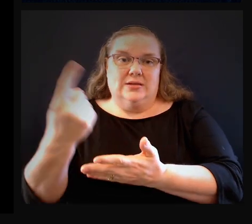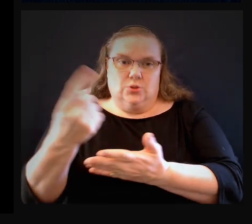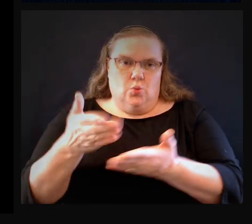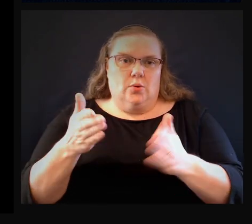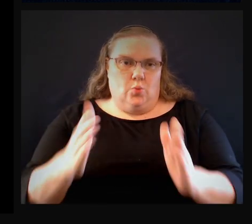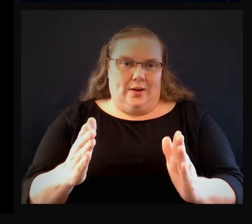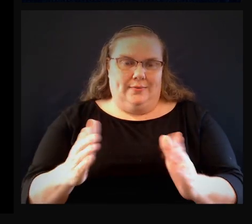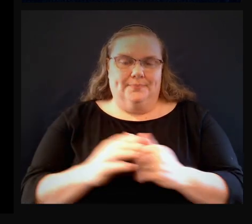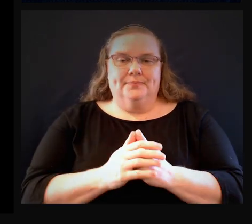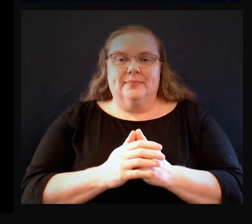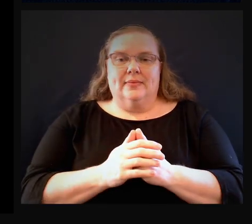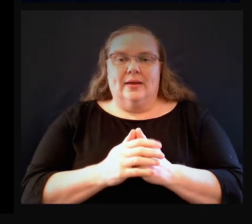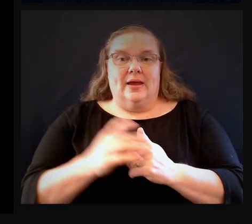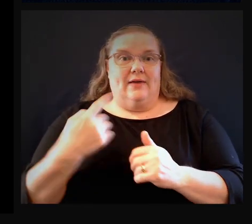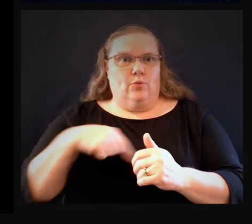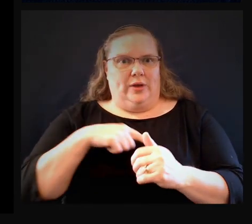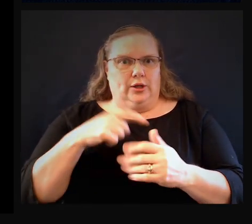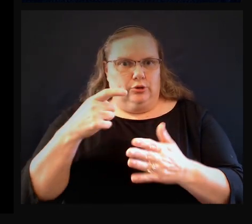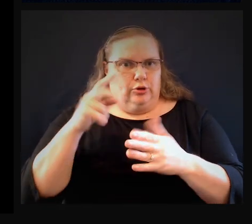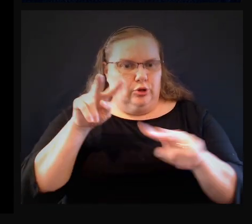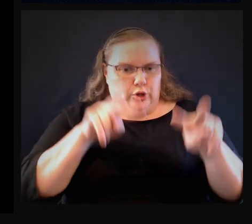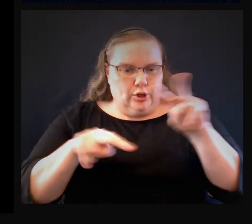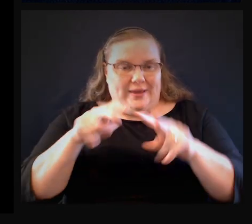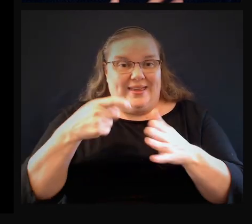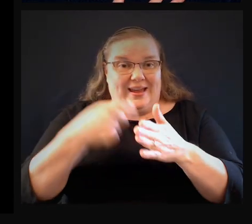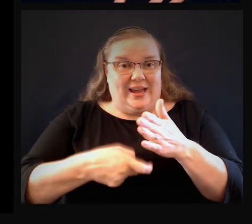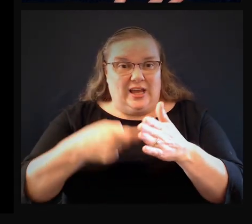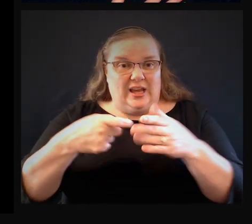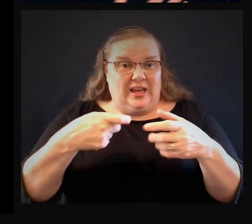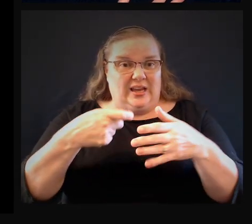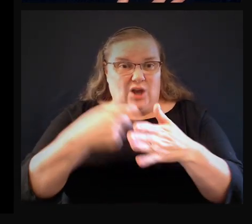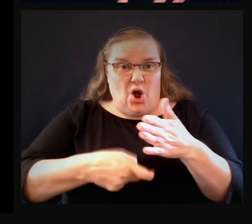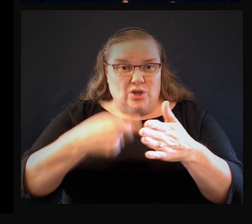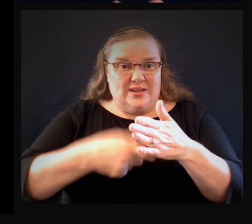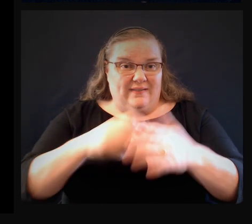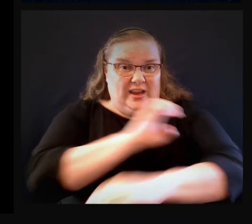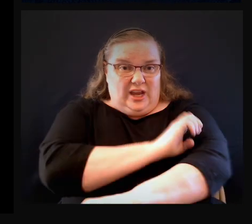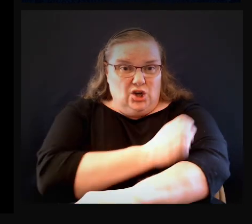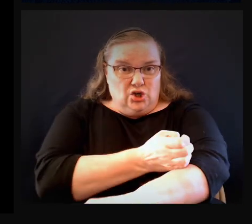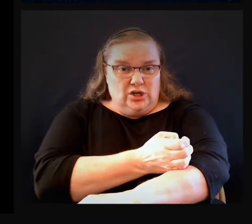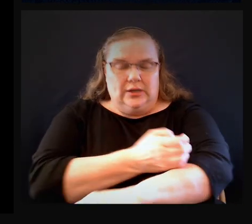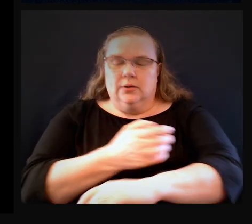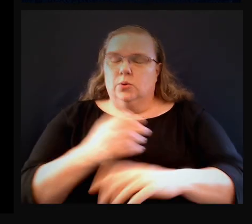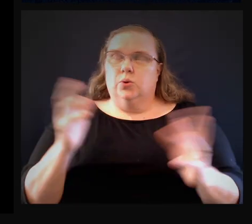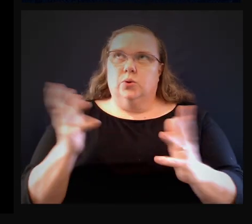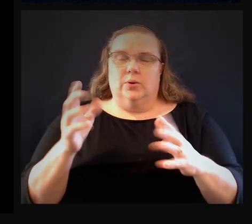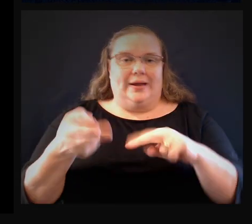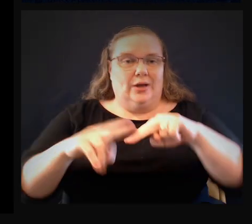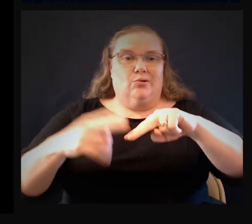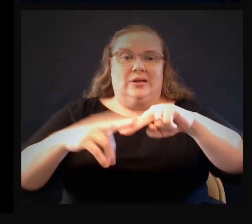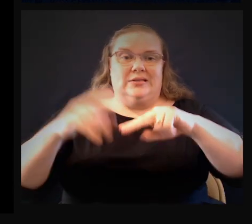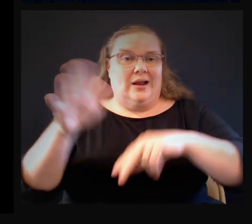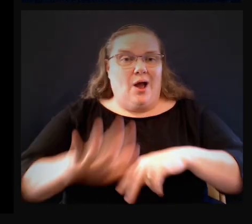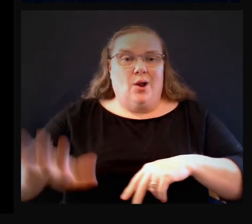around the world, they have been increasing dramatically. I mean here in the UK, where I live, my electricity bill increased almost threefold.